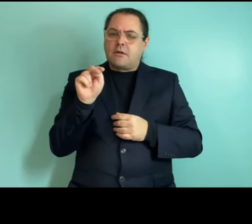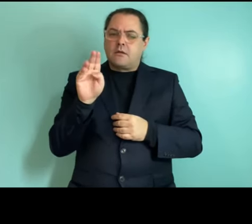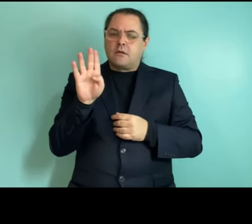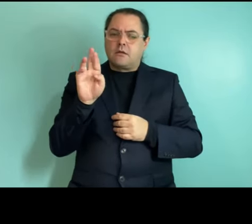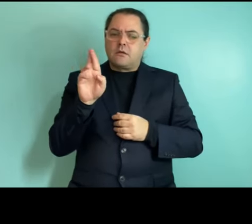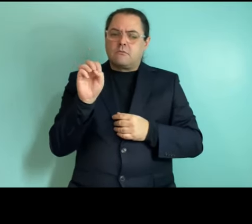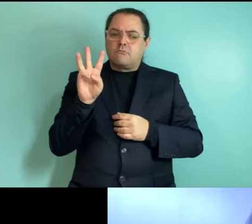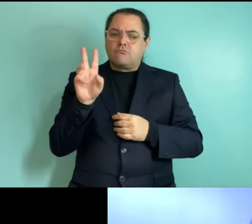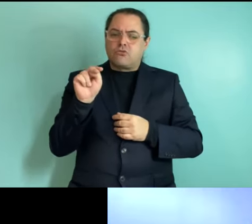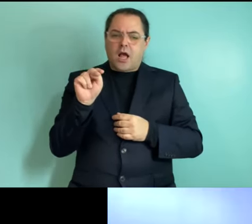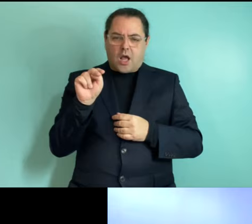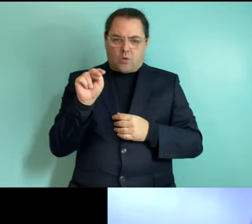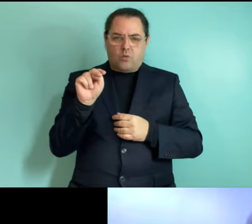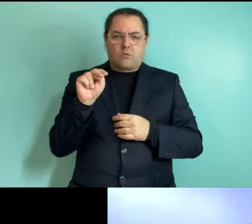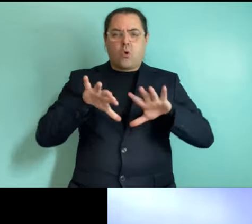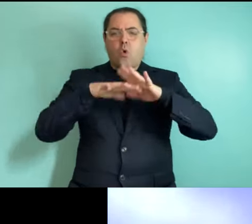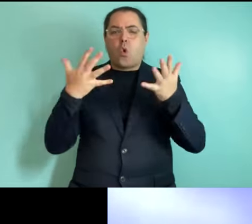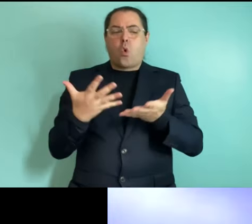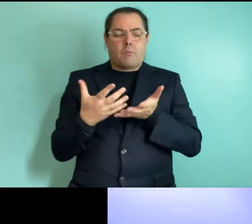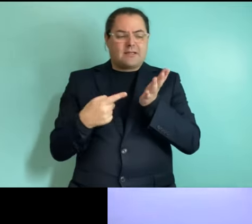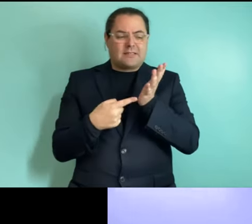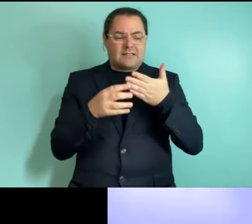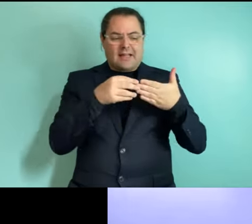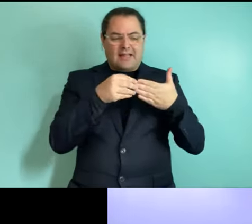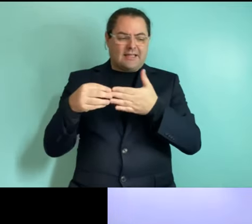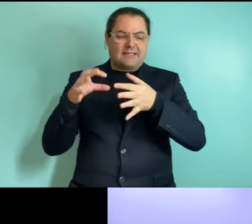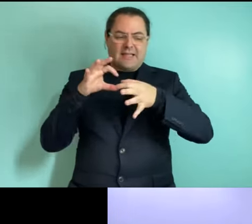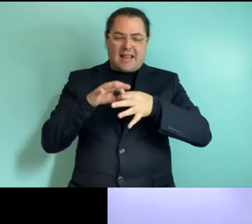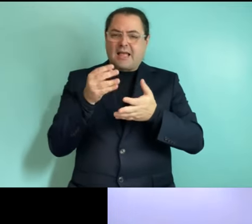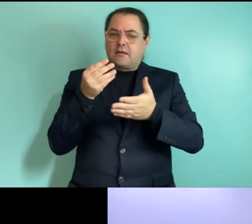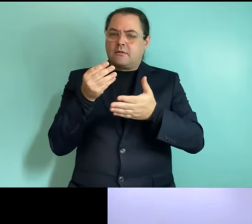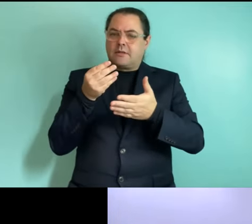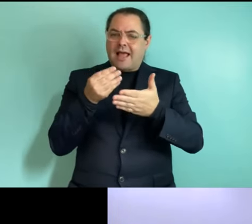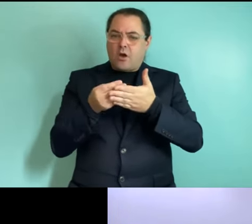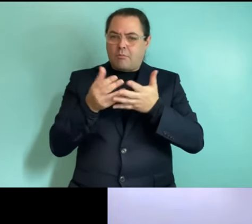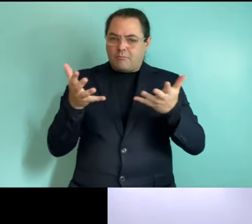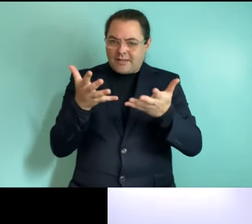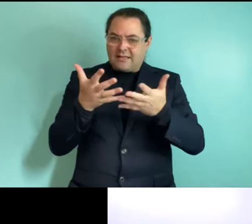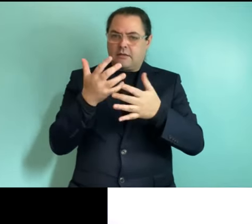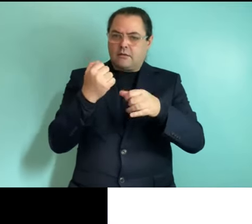He's the global technical lead for Economic Empowerment at sight savers welcome Mr.